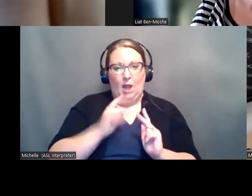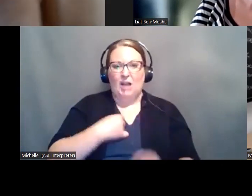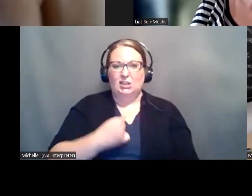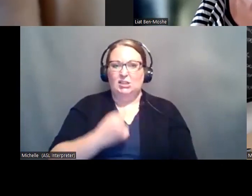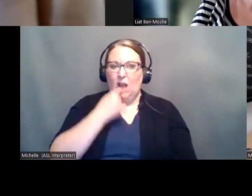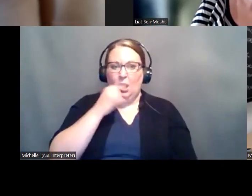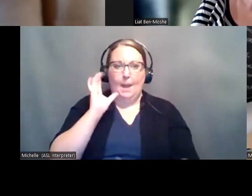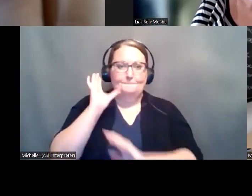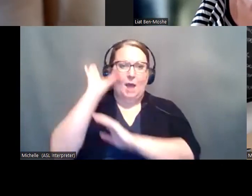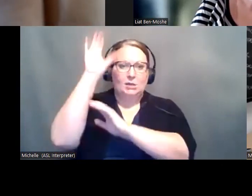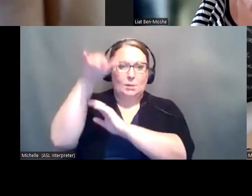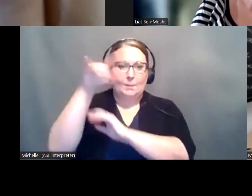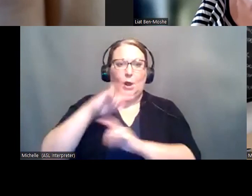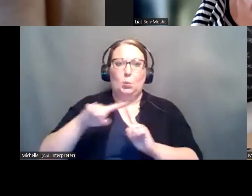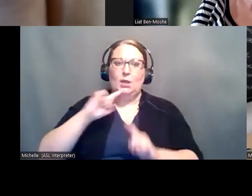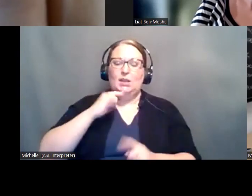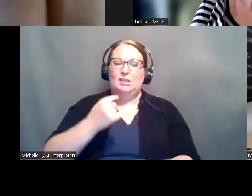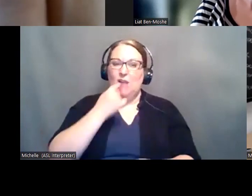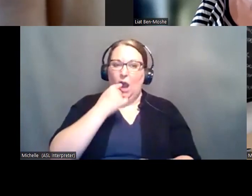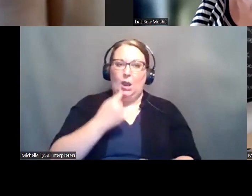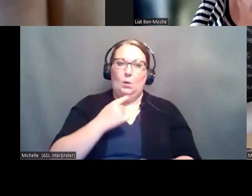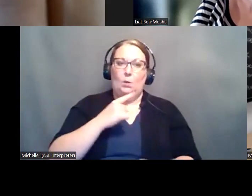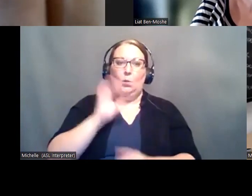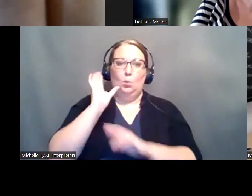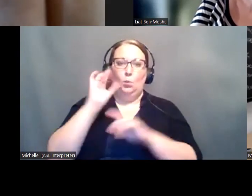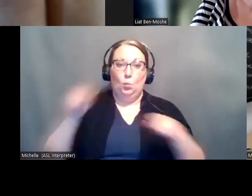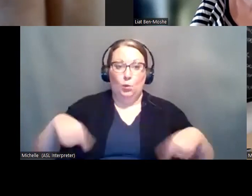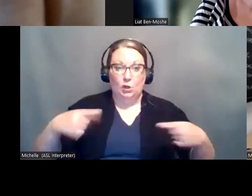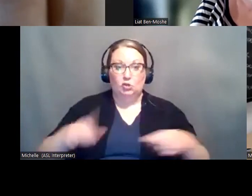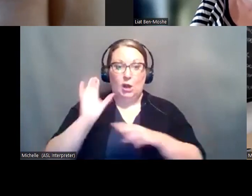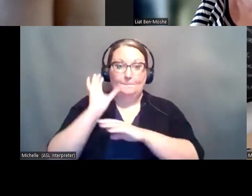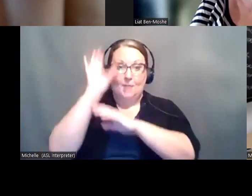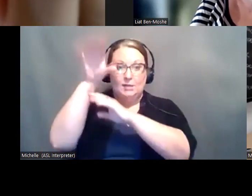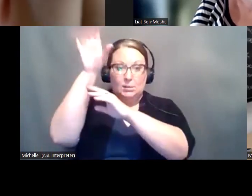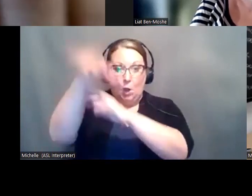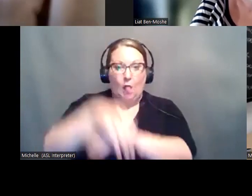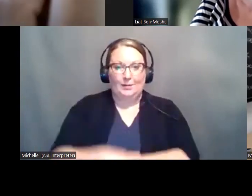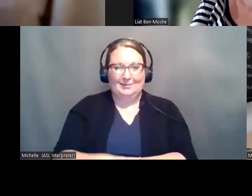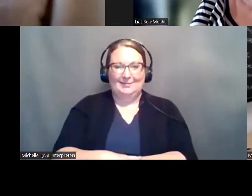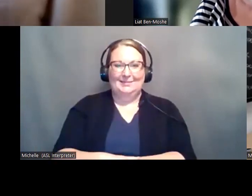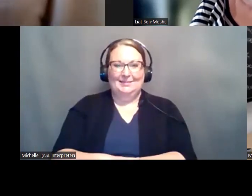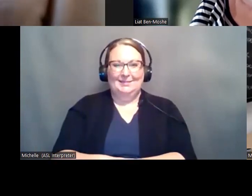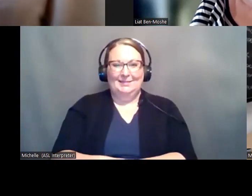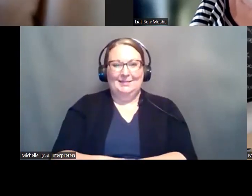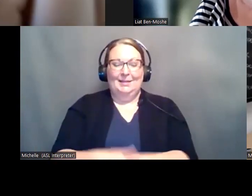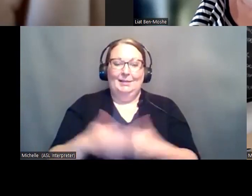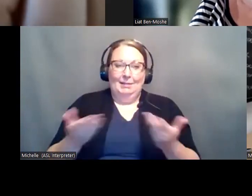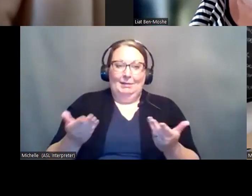but I really suck at wheelchair basketball. Like there, that's been recorded too.